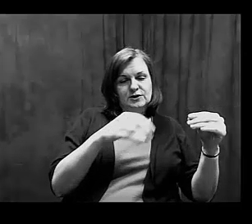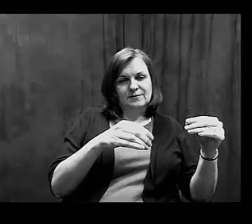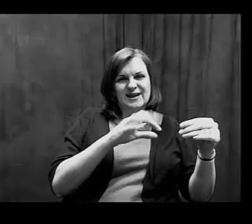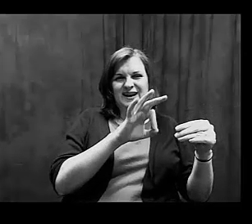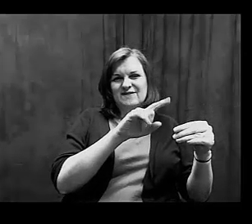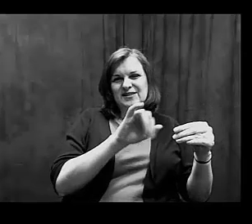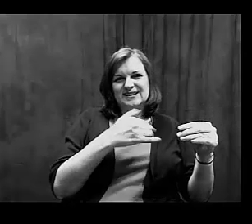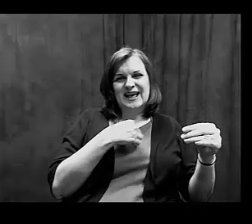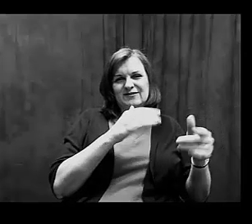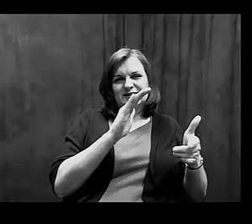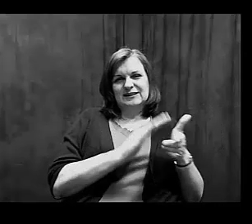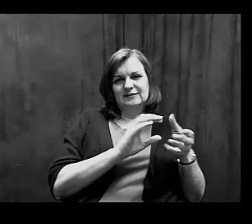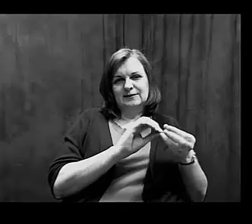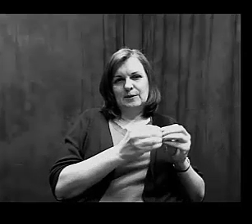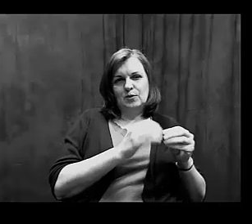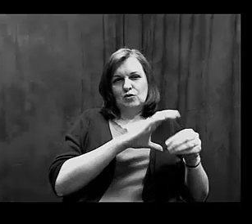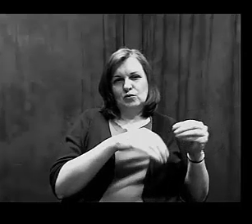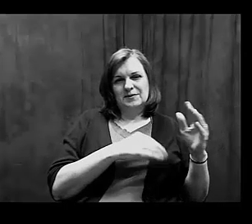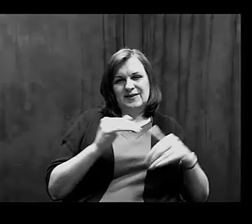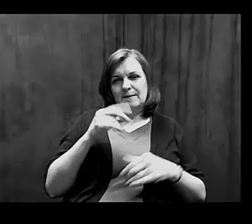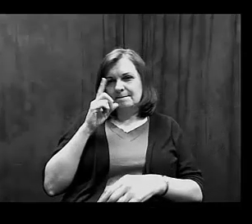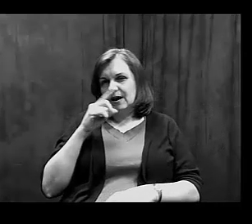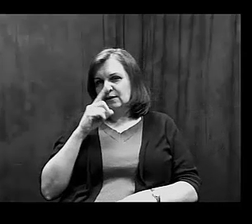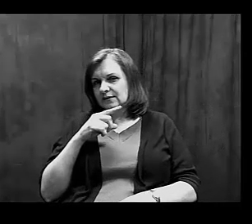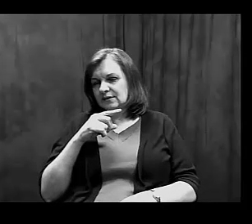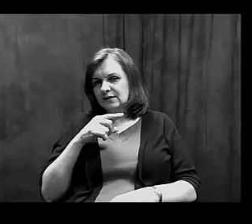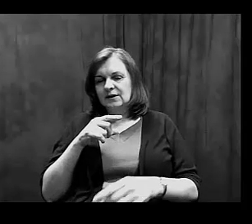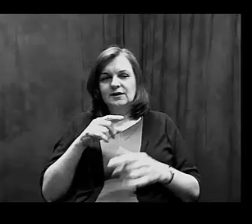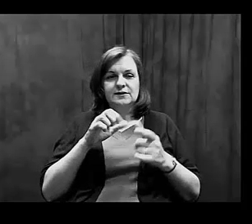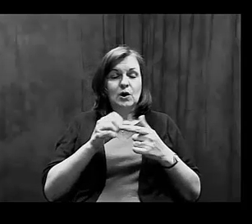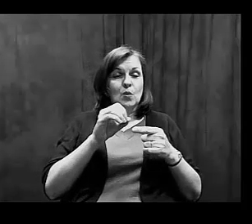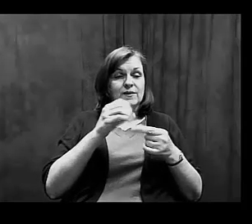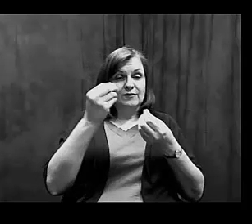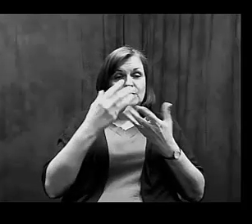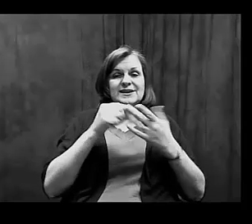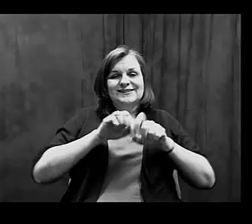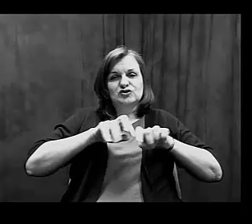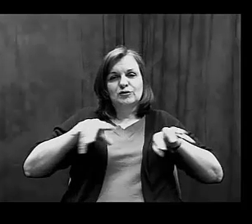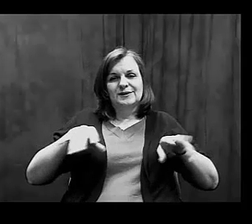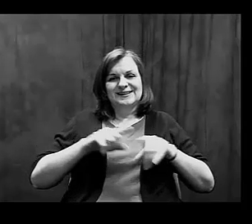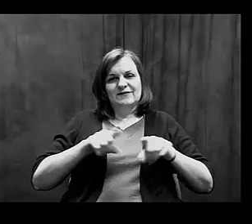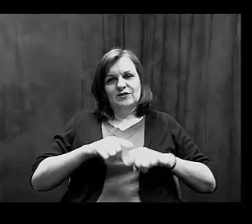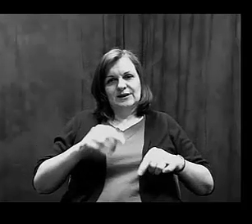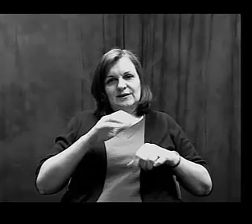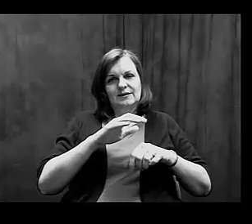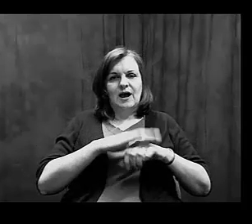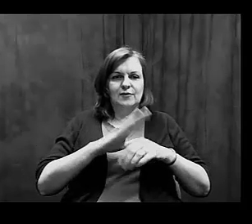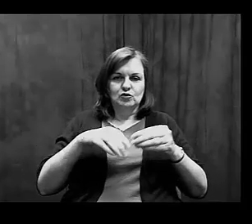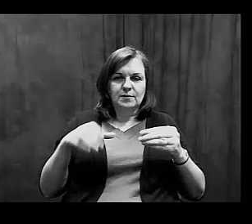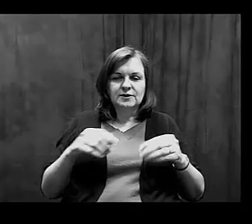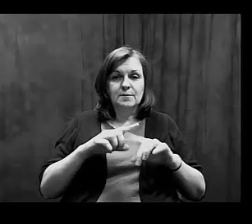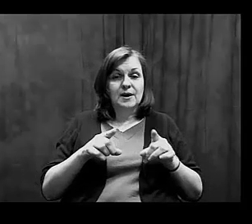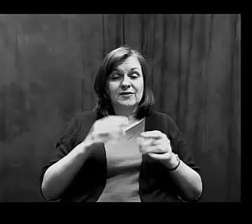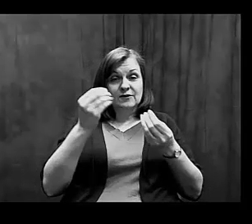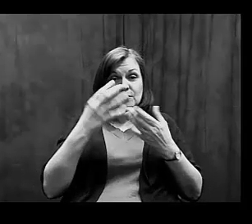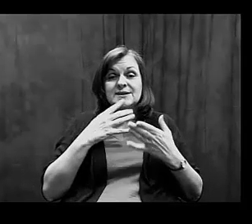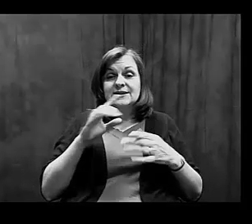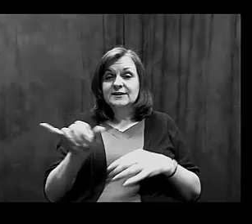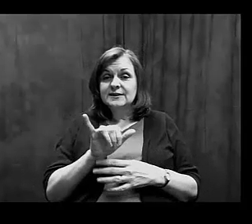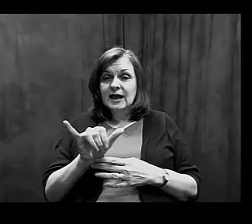the information is distributed differently on the chromosomes but the information is the same when I have yellow bands here -- the yellow